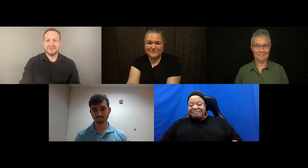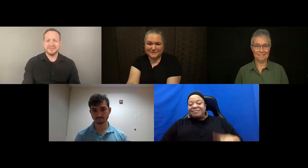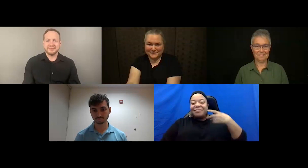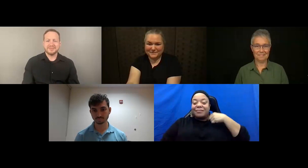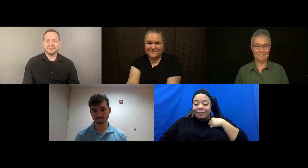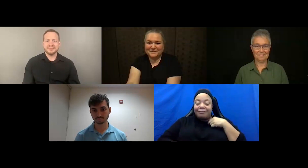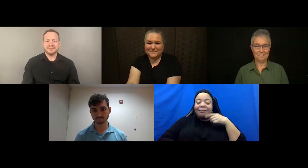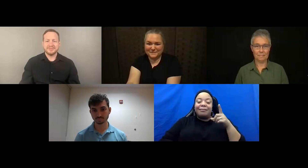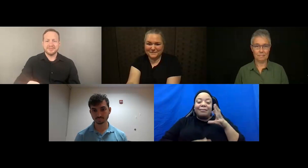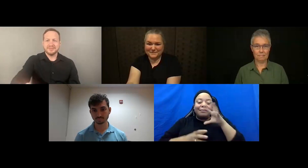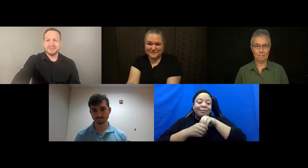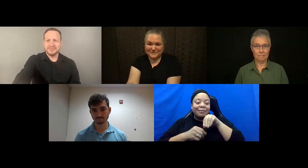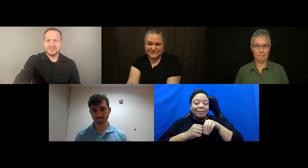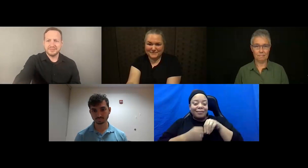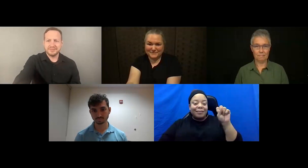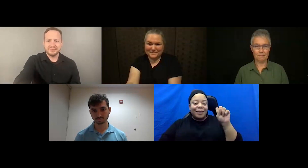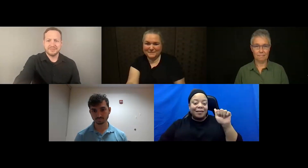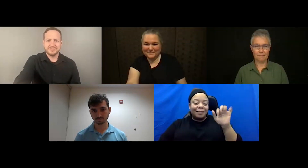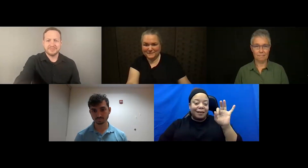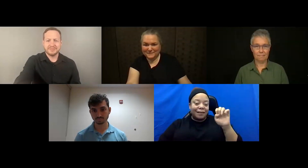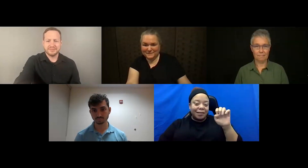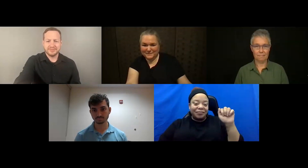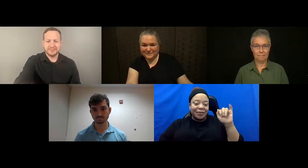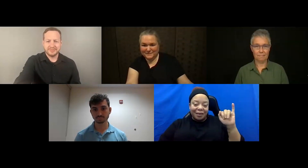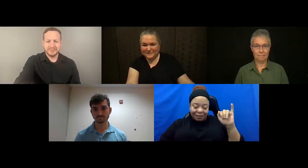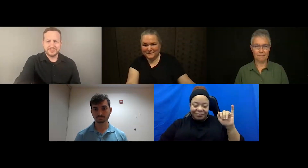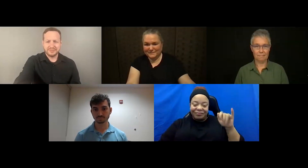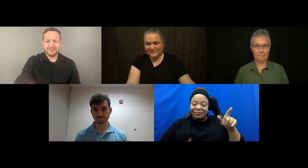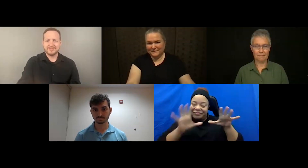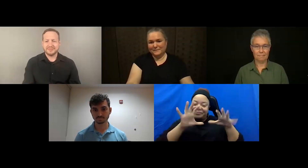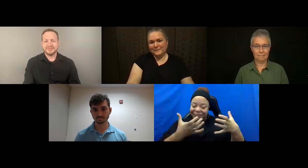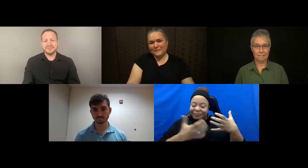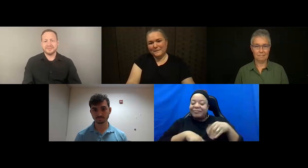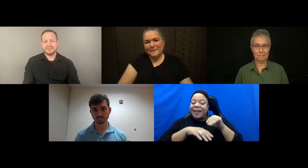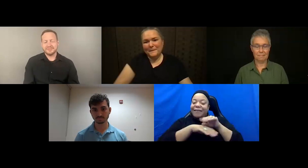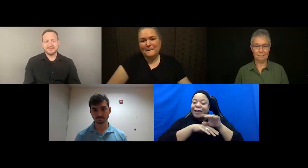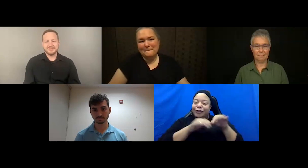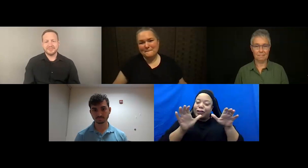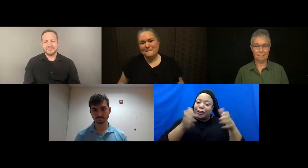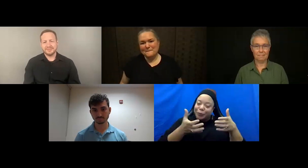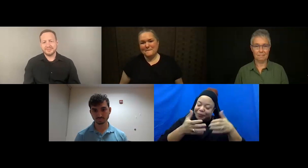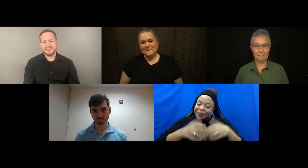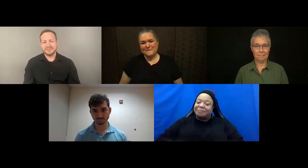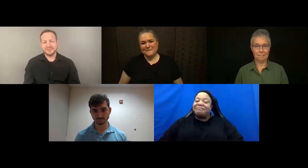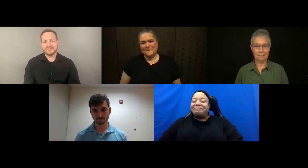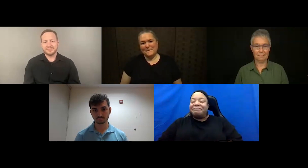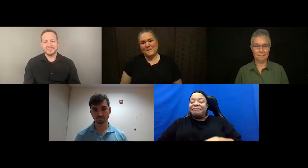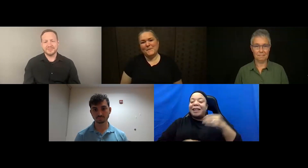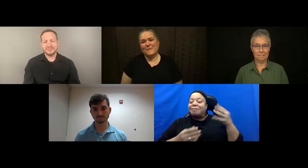I am involved in SAFE AI, I'm on the Advisory Group